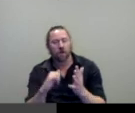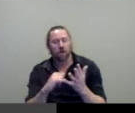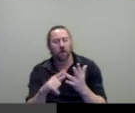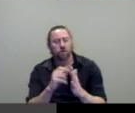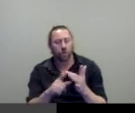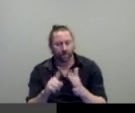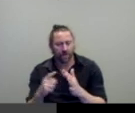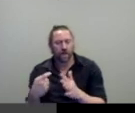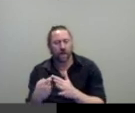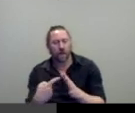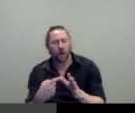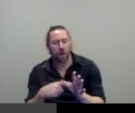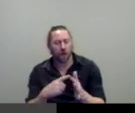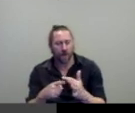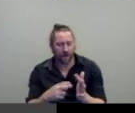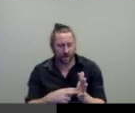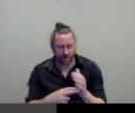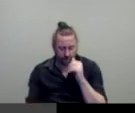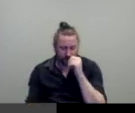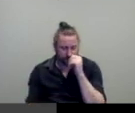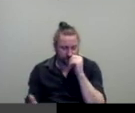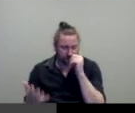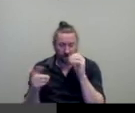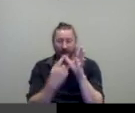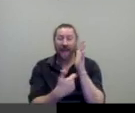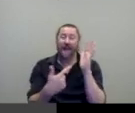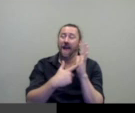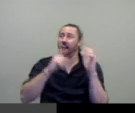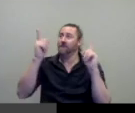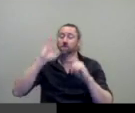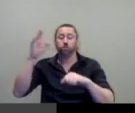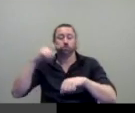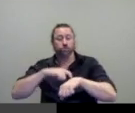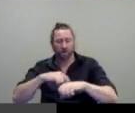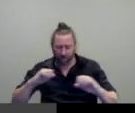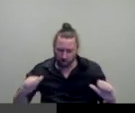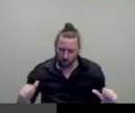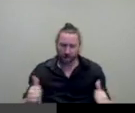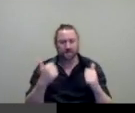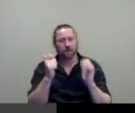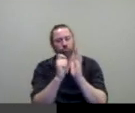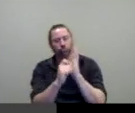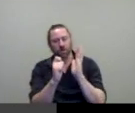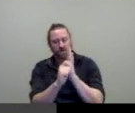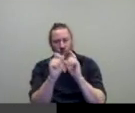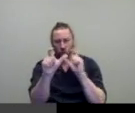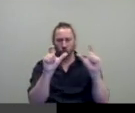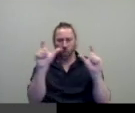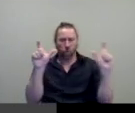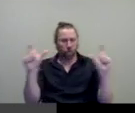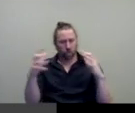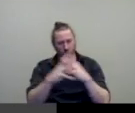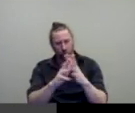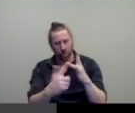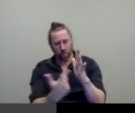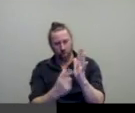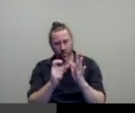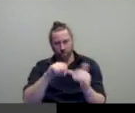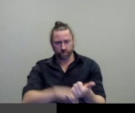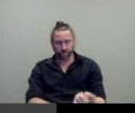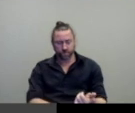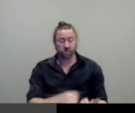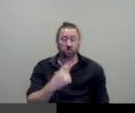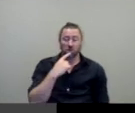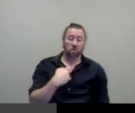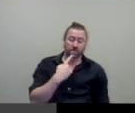art in the 21st century is awash with the written word and I want to argue that in contemporary art